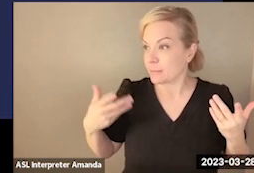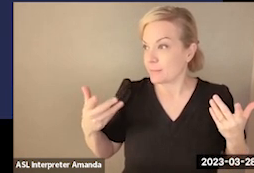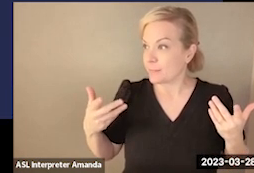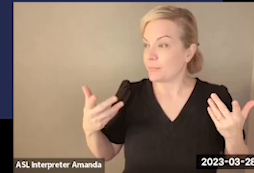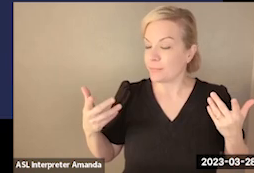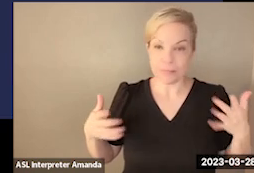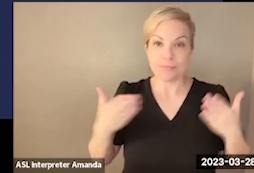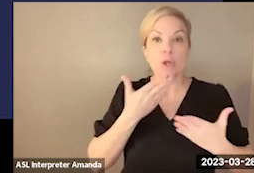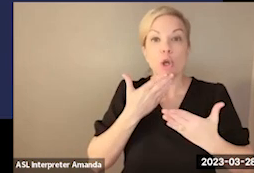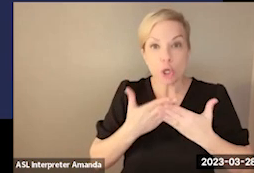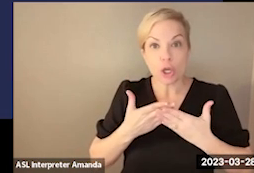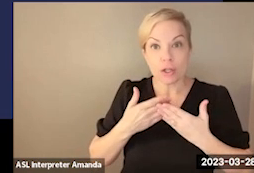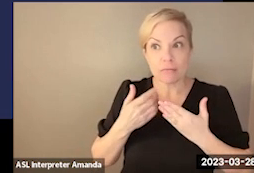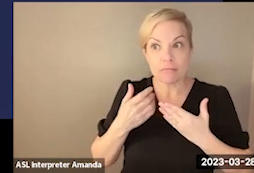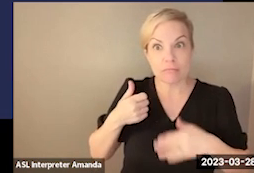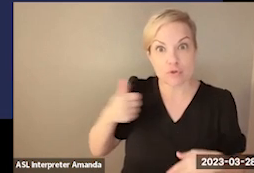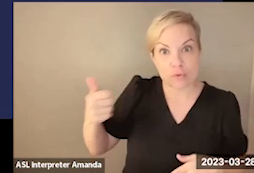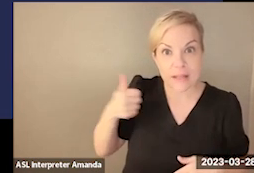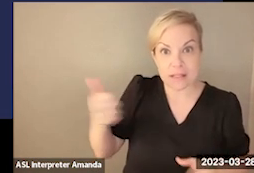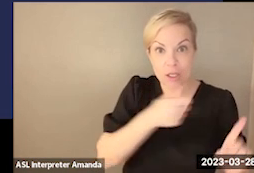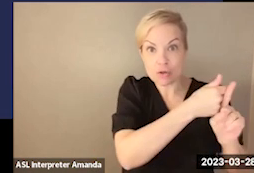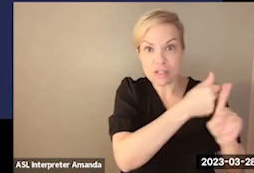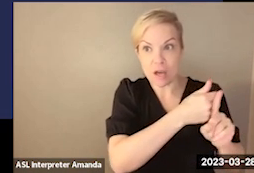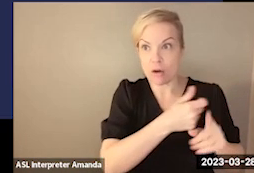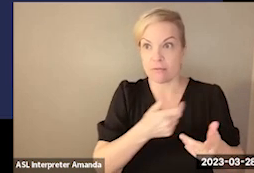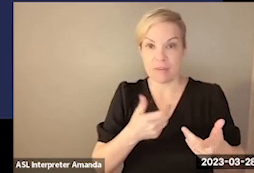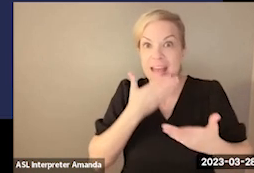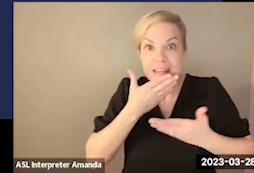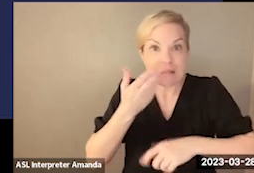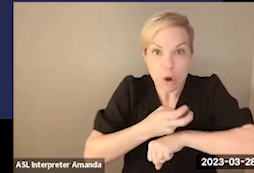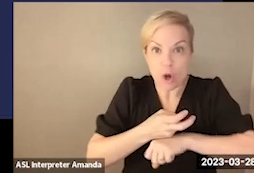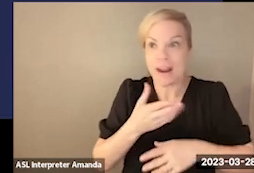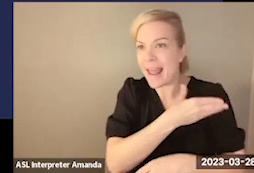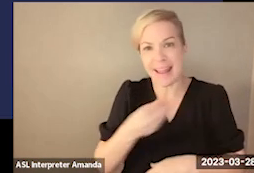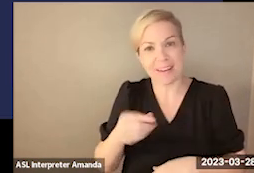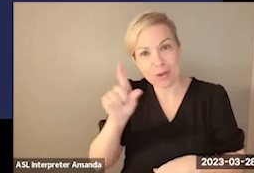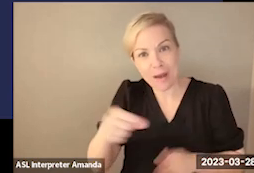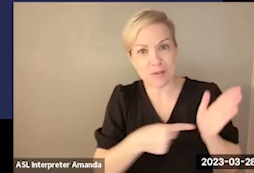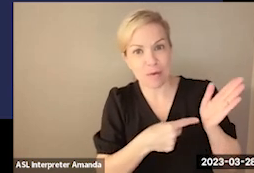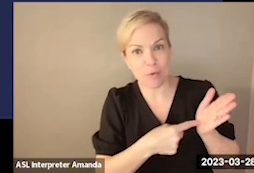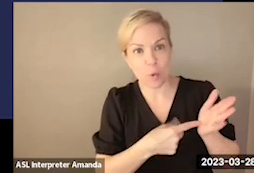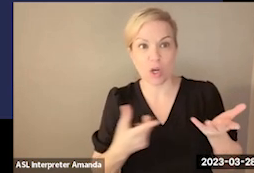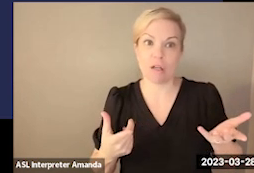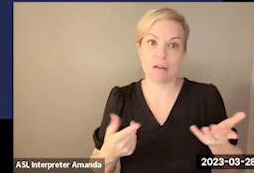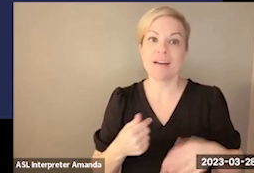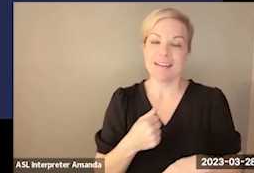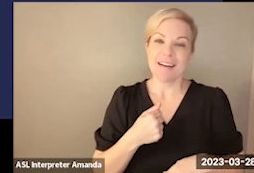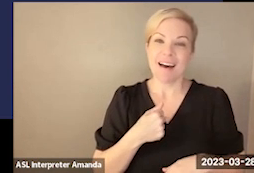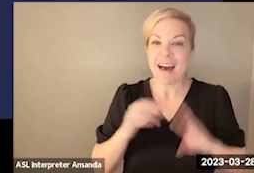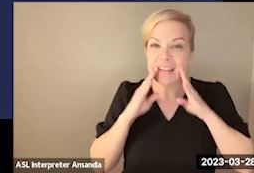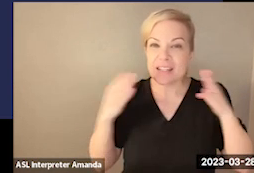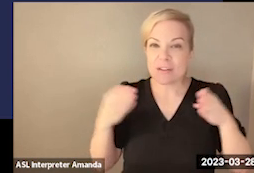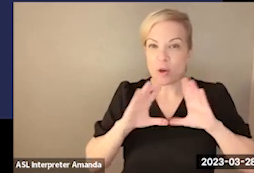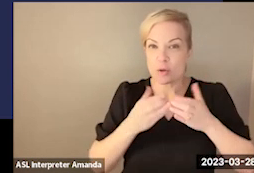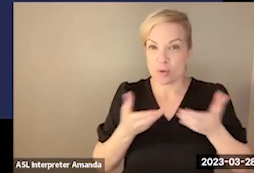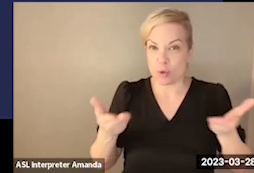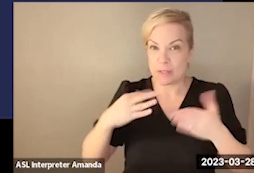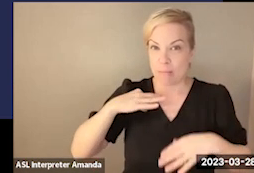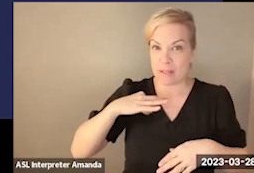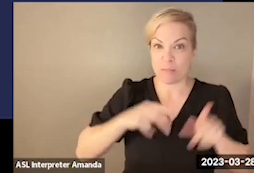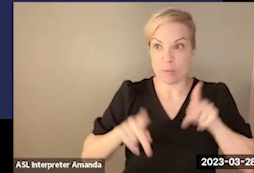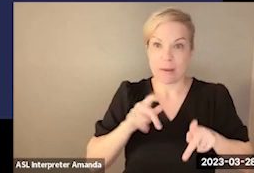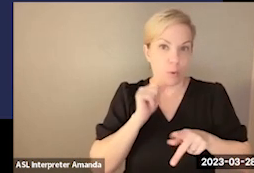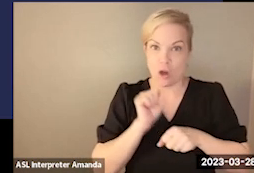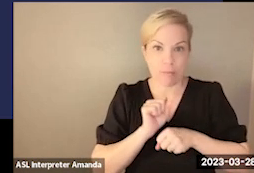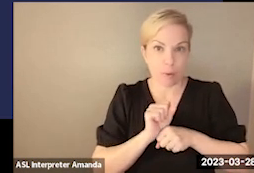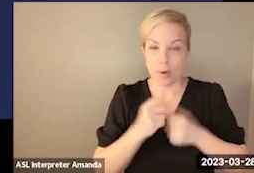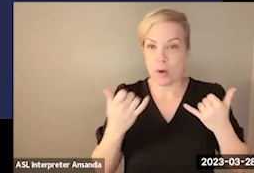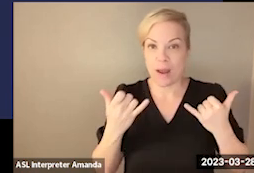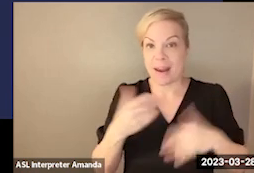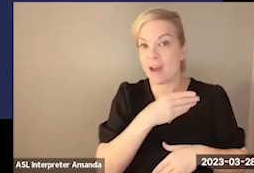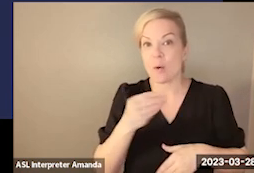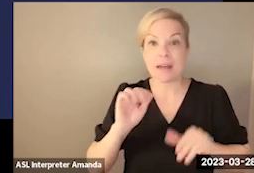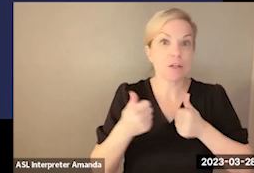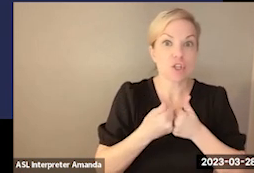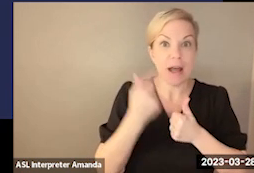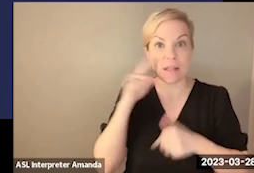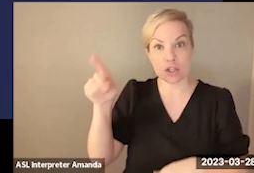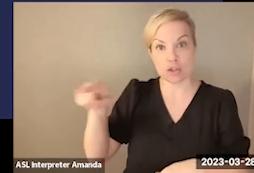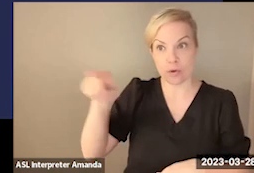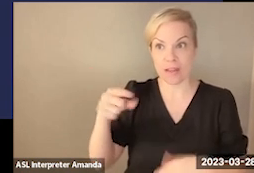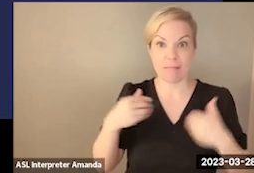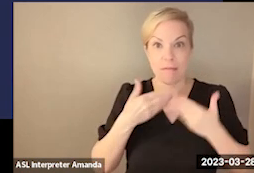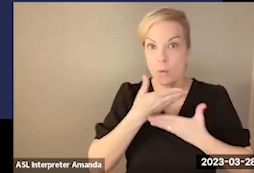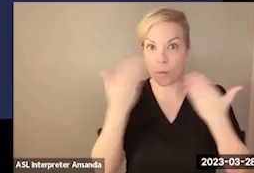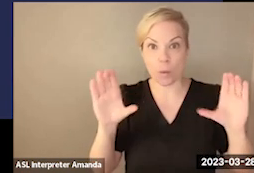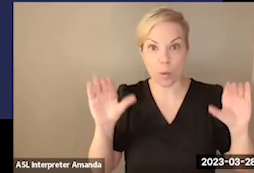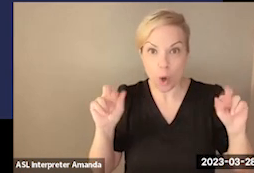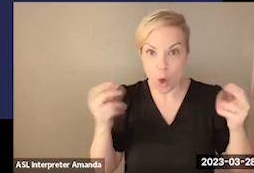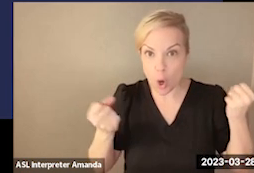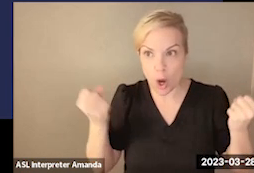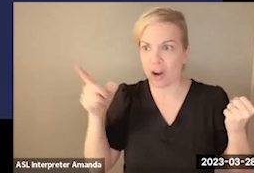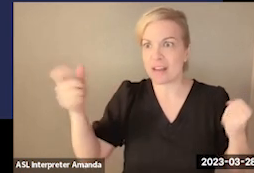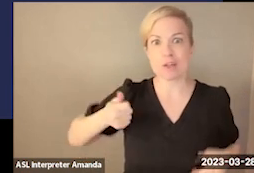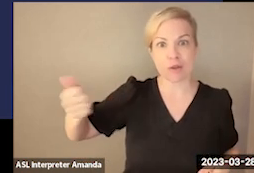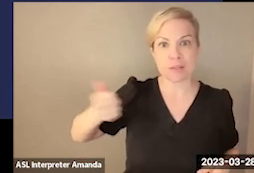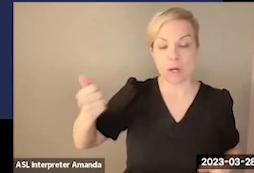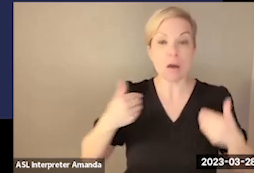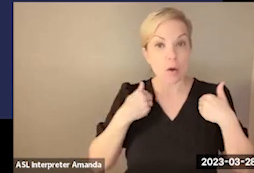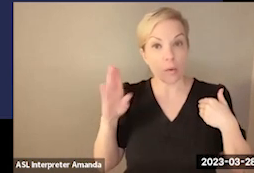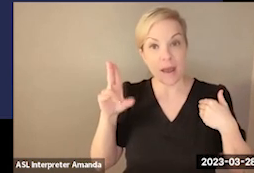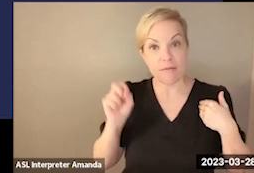Debbie Stine, Science & Technology Policy Academy: good transit, then it's really hard, and it's also it needs to be affordable, which is also important. I did some focus groups here in Pittsburgh with people who are unemployed, and one of the biggest challenges for them, because they have no car is transportation, so we have a best system here. But